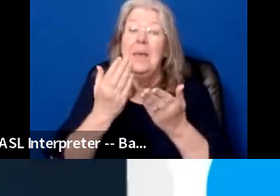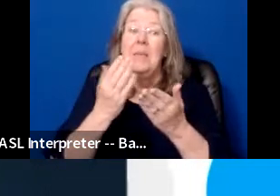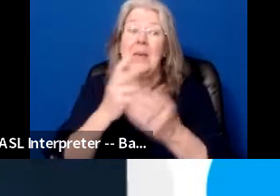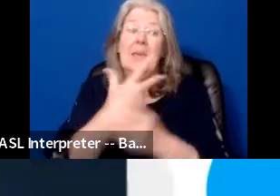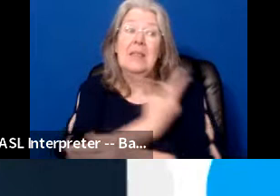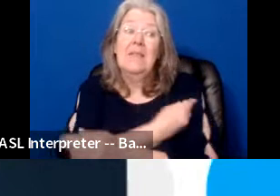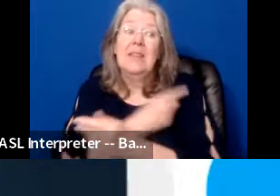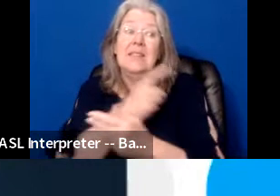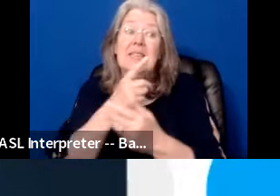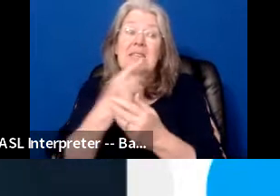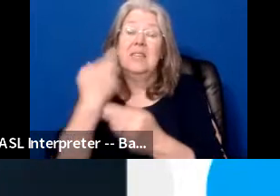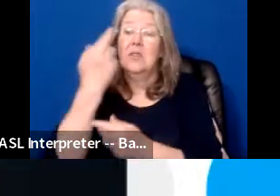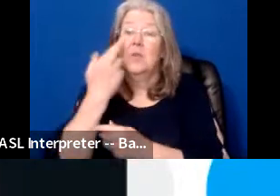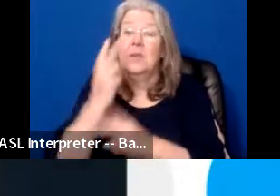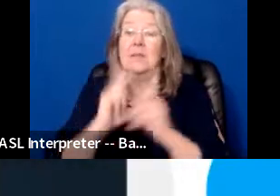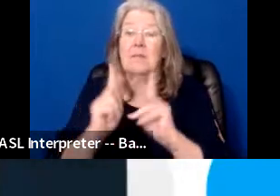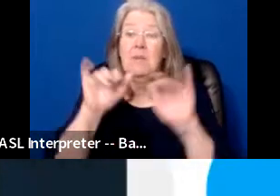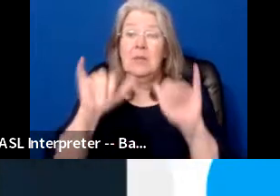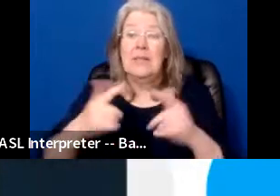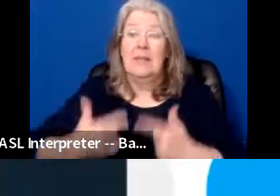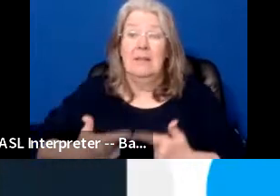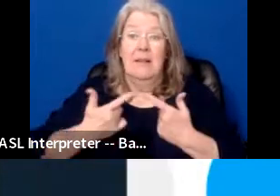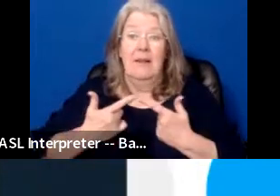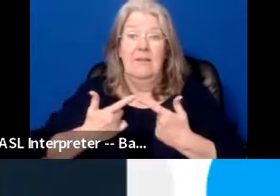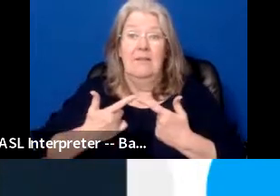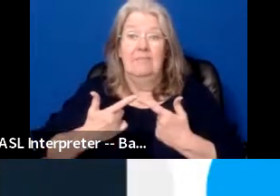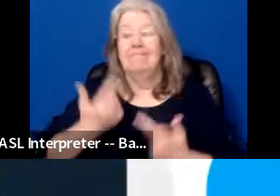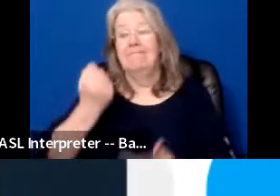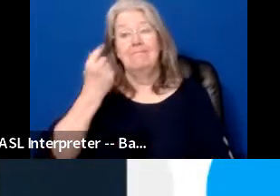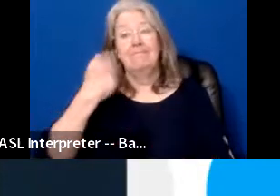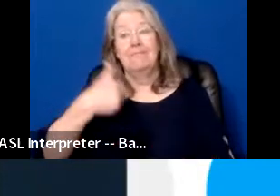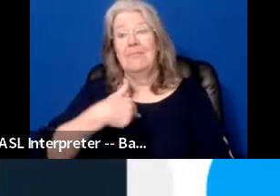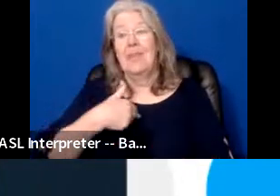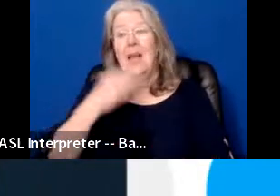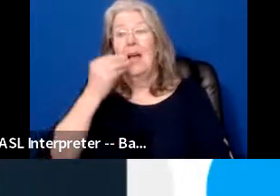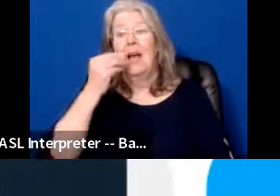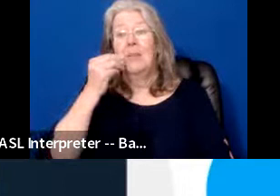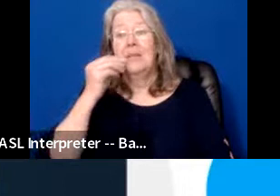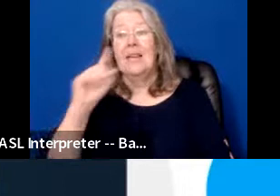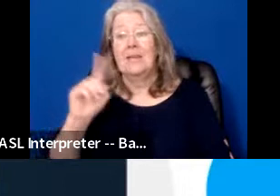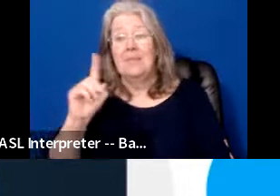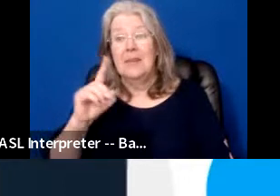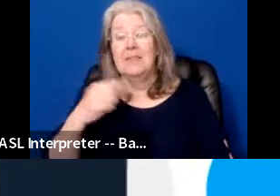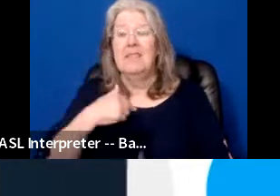would die otherwise. I'm a diabetic and I'm also overweight. So I have cerebral palsy.